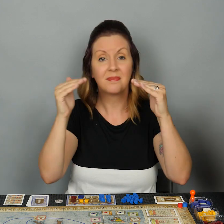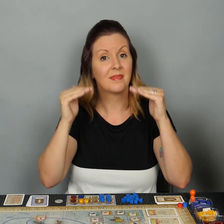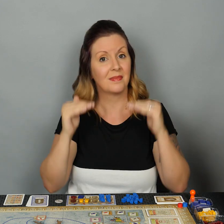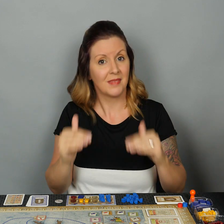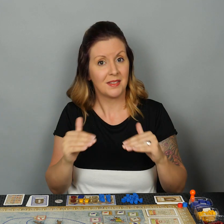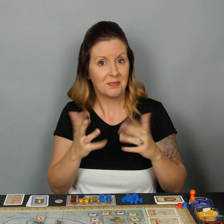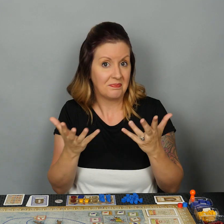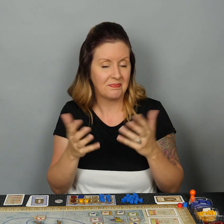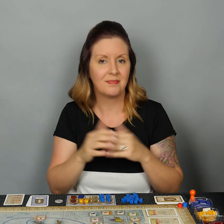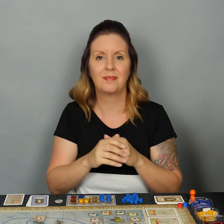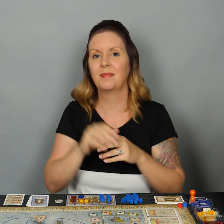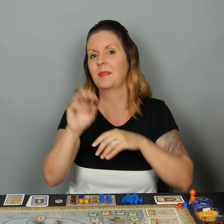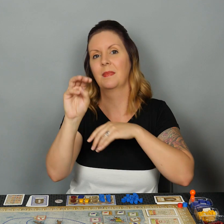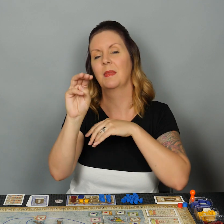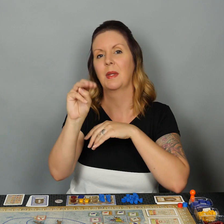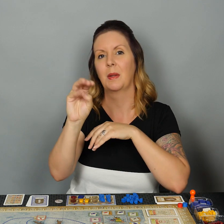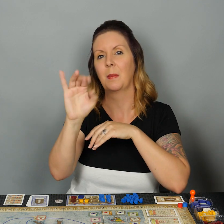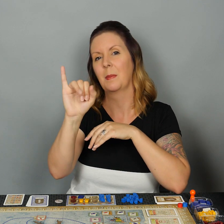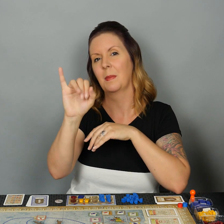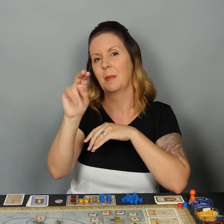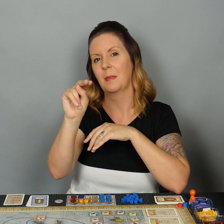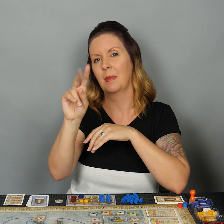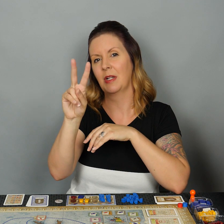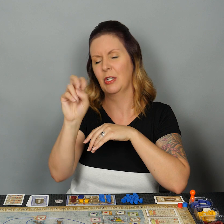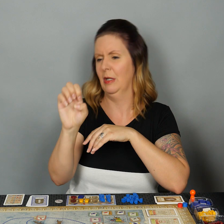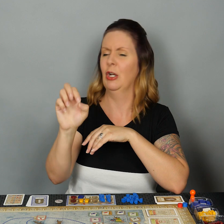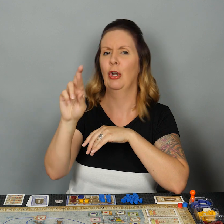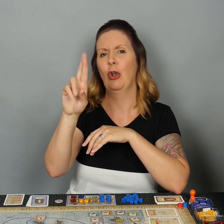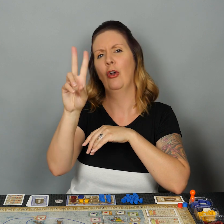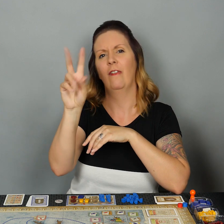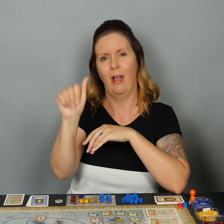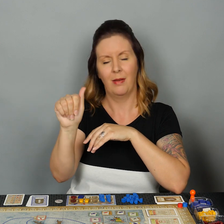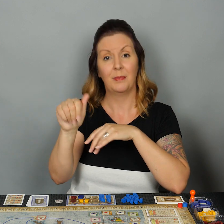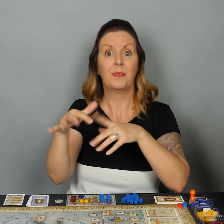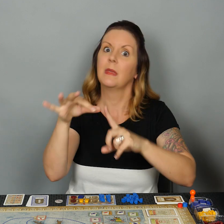Finally, you score Minerva.